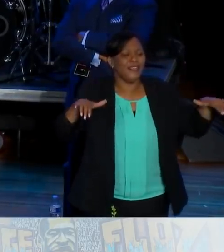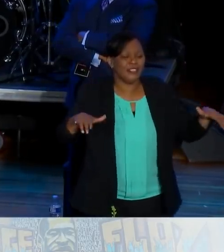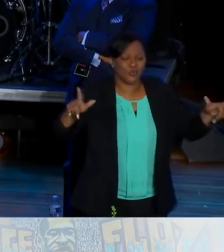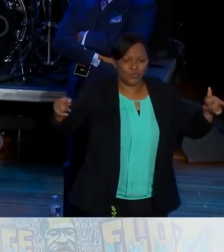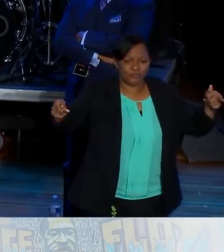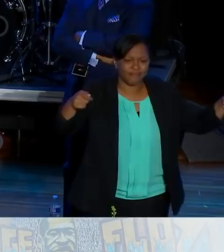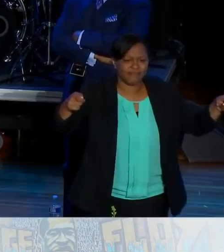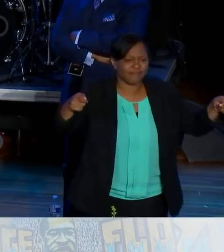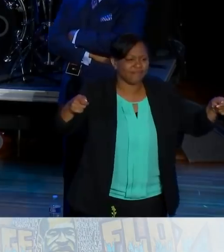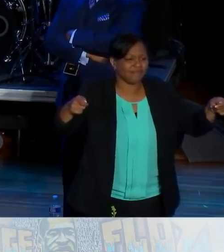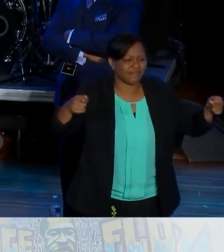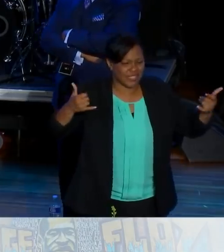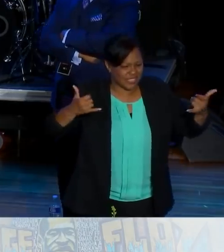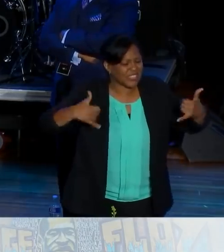OUT OF NO WAY.